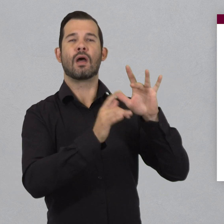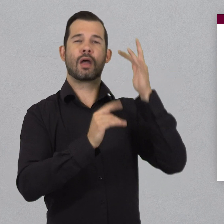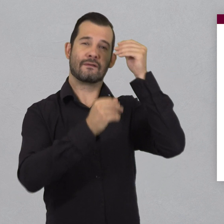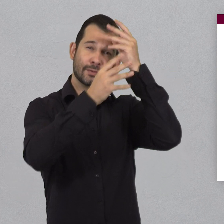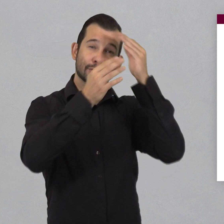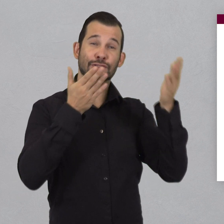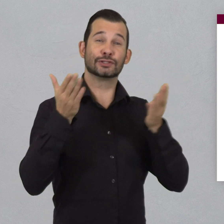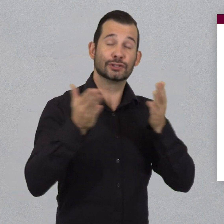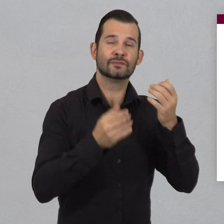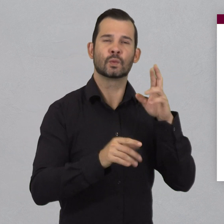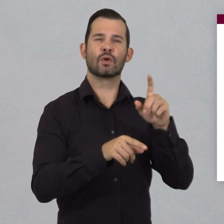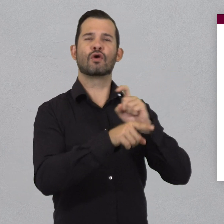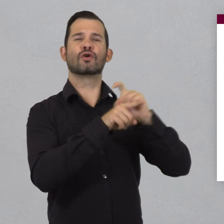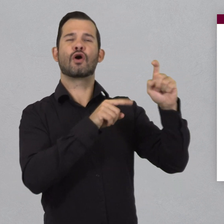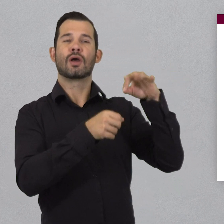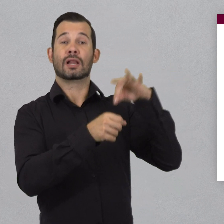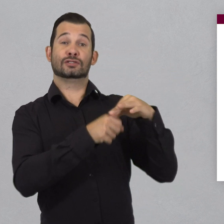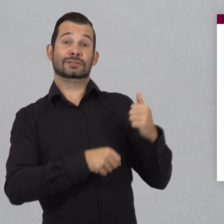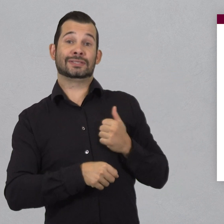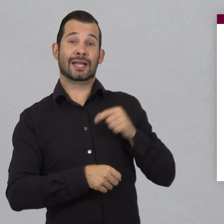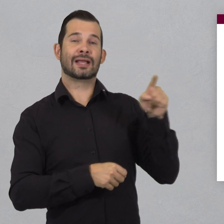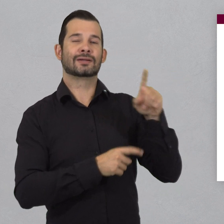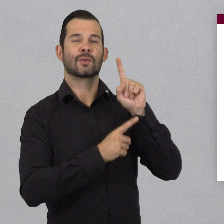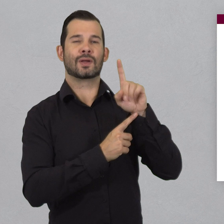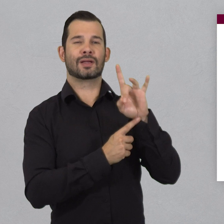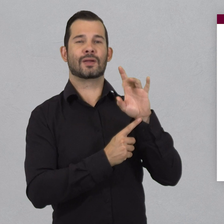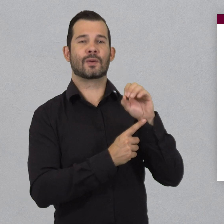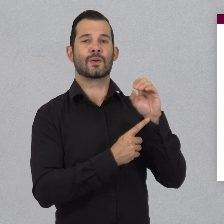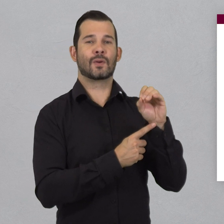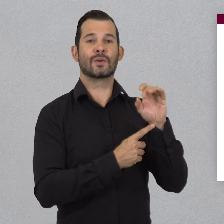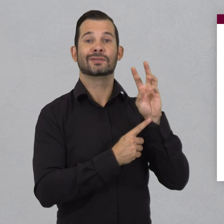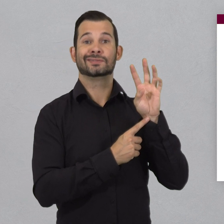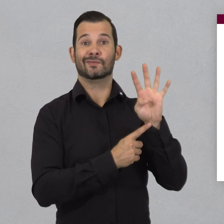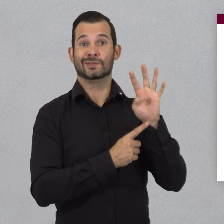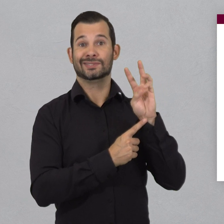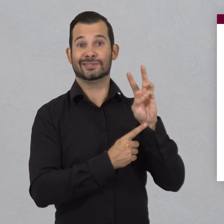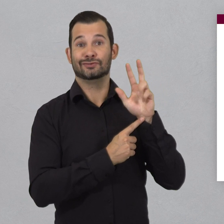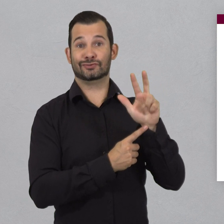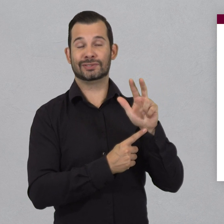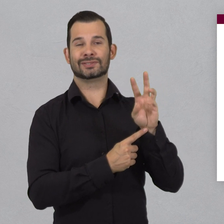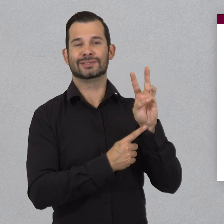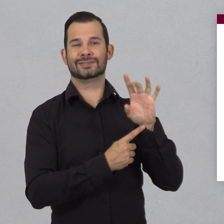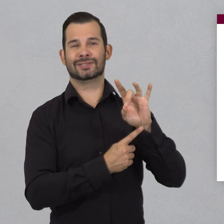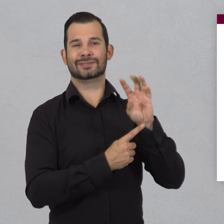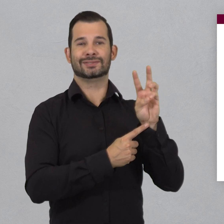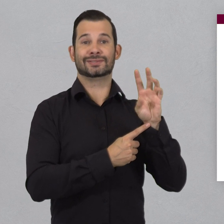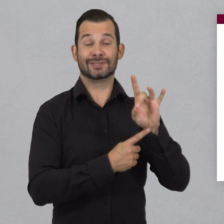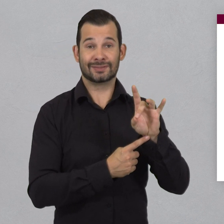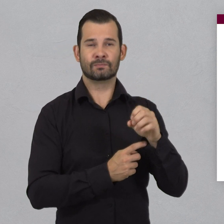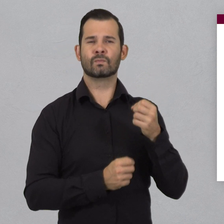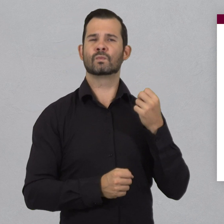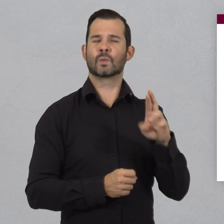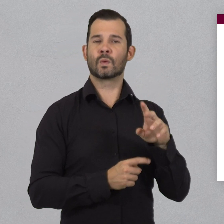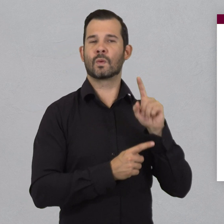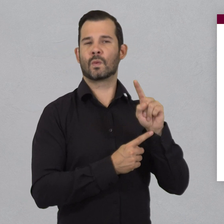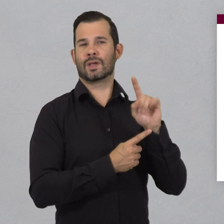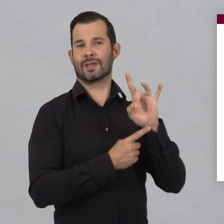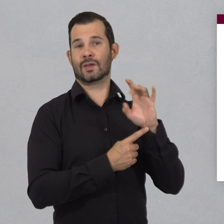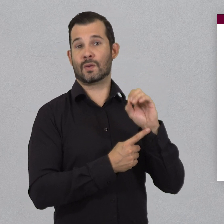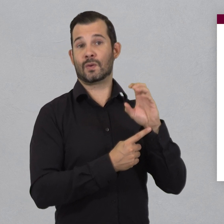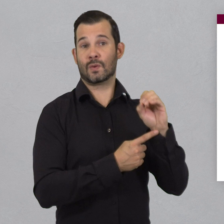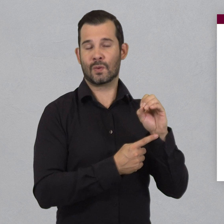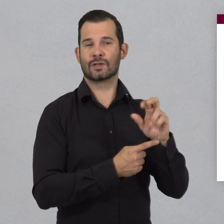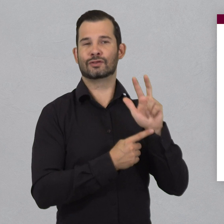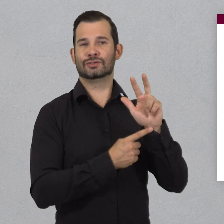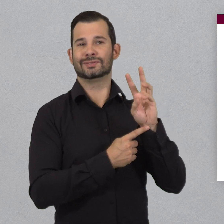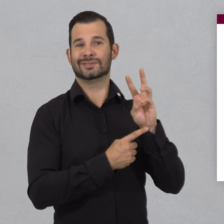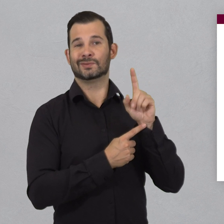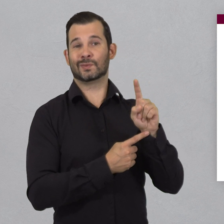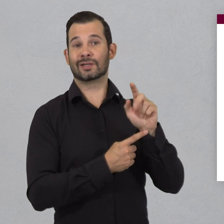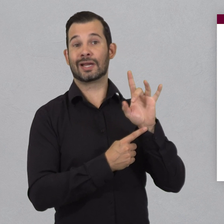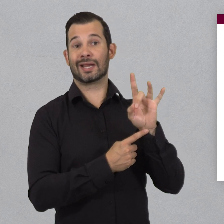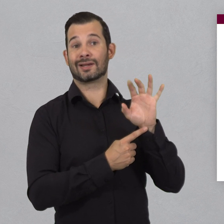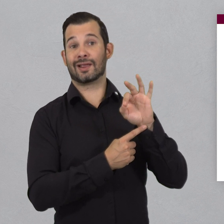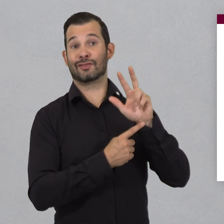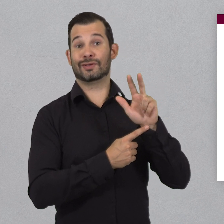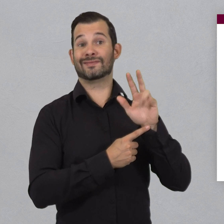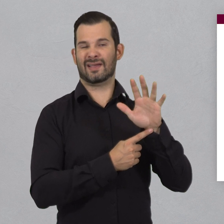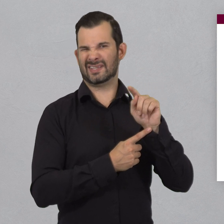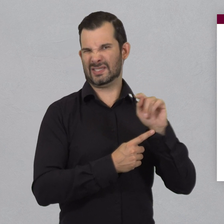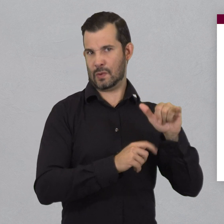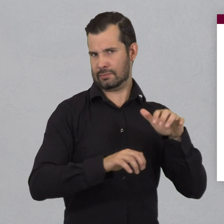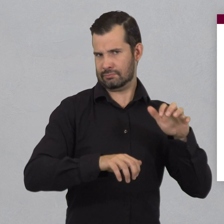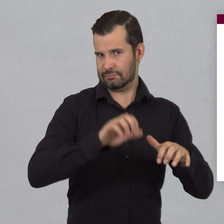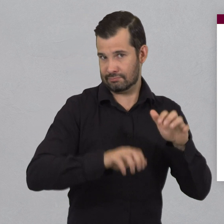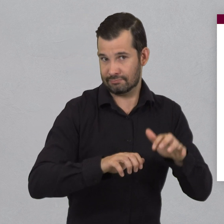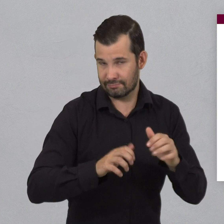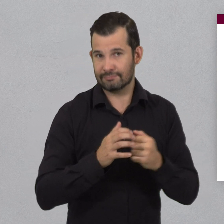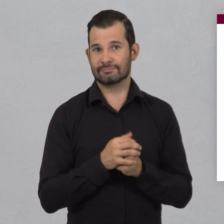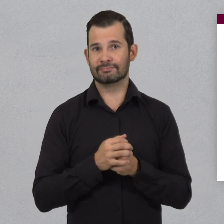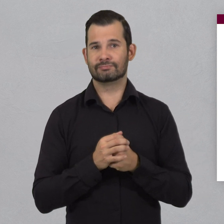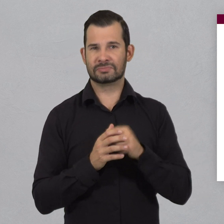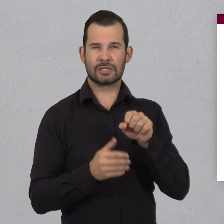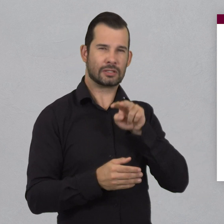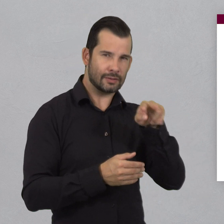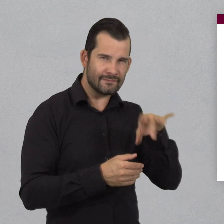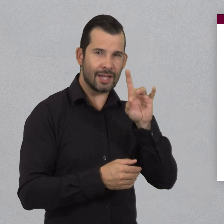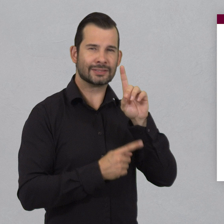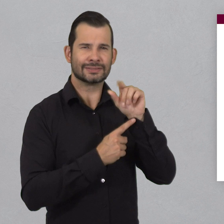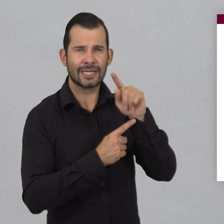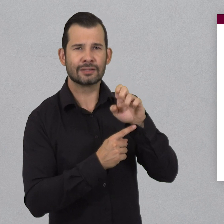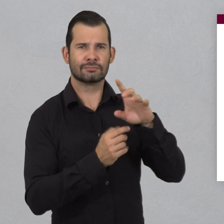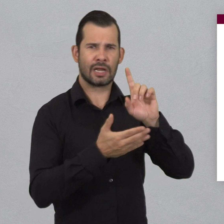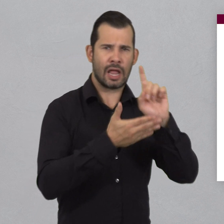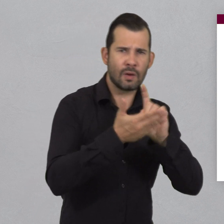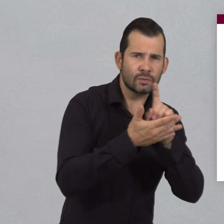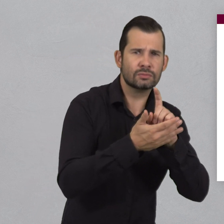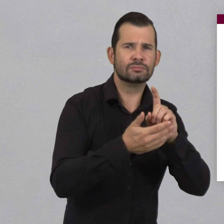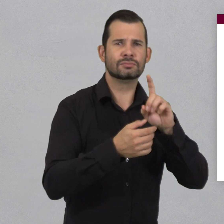Service or call Elections Canada at 1-800-463-6868 or 1-800-361-8935 (TTY) to find the date, hours